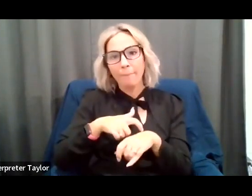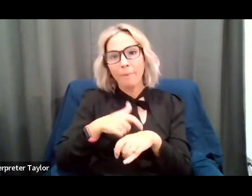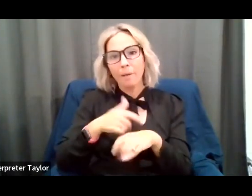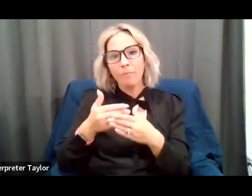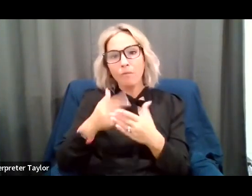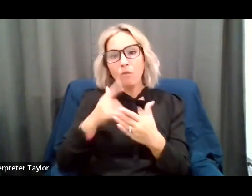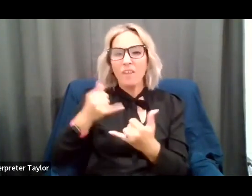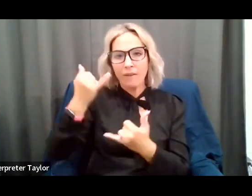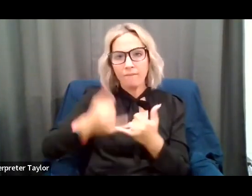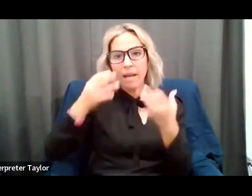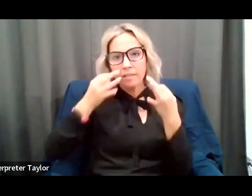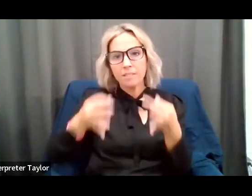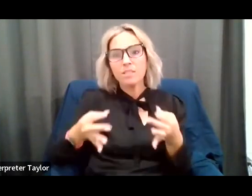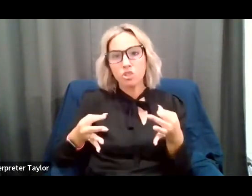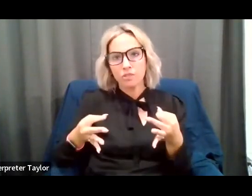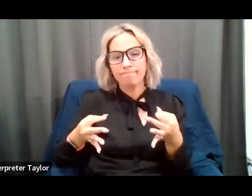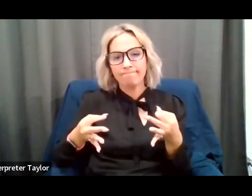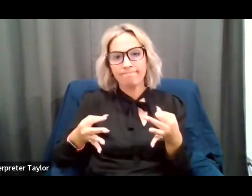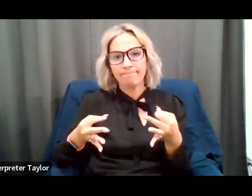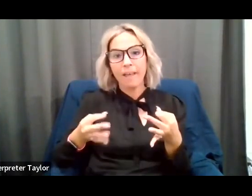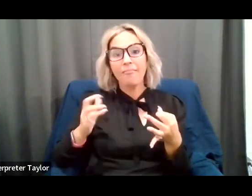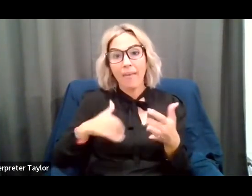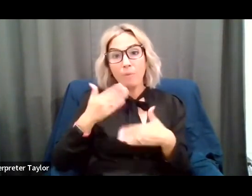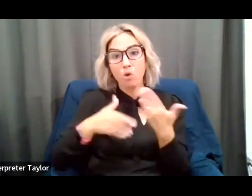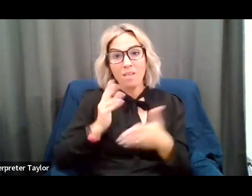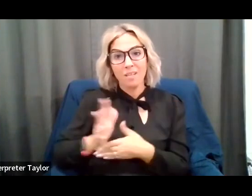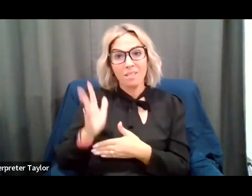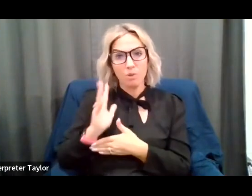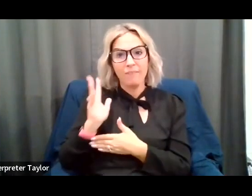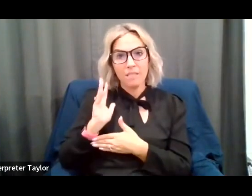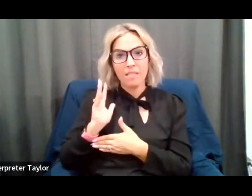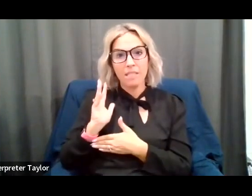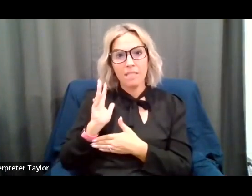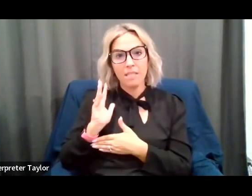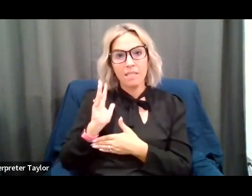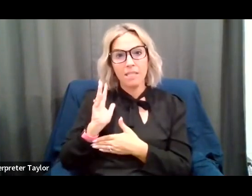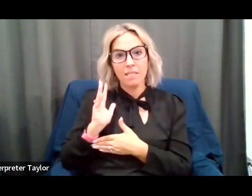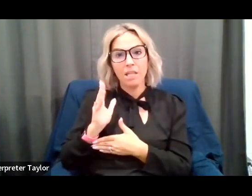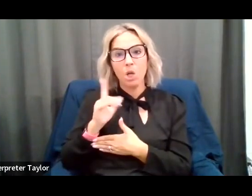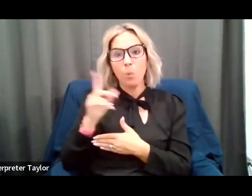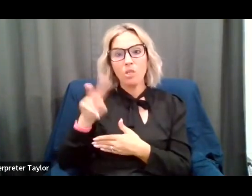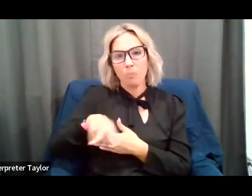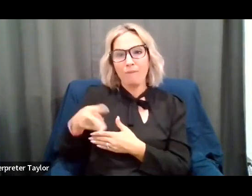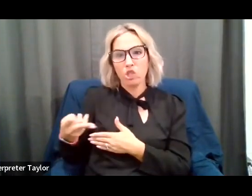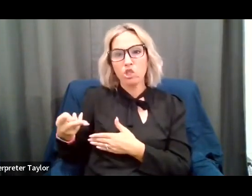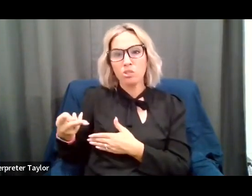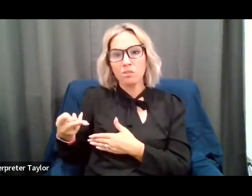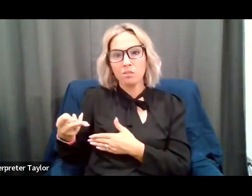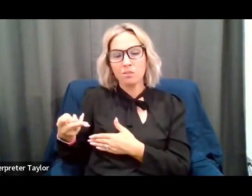a final decision, um, in that process, previously, um, the PERB reversed, which is how we ended up in